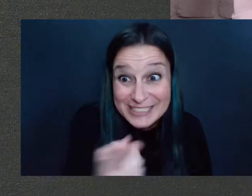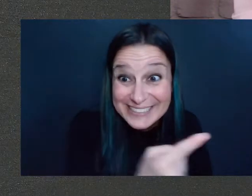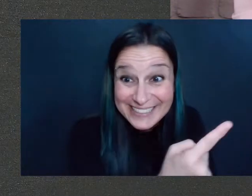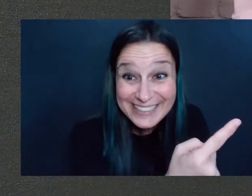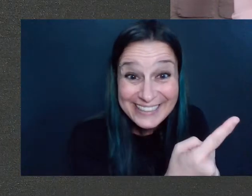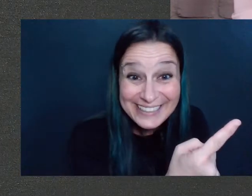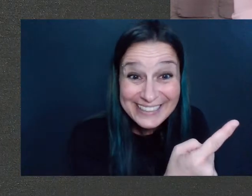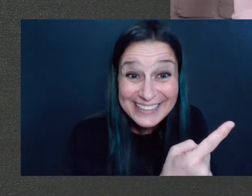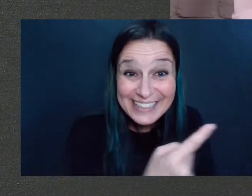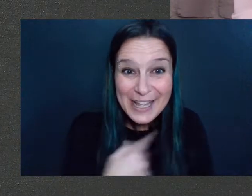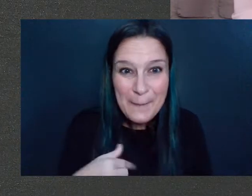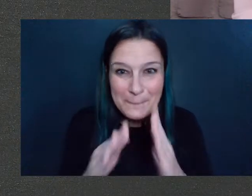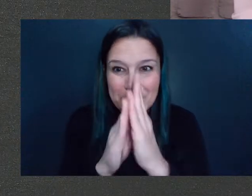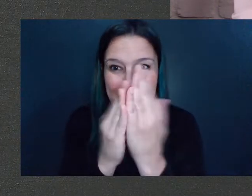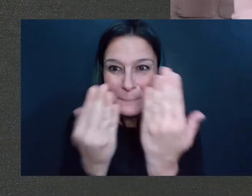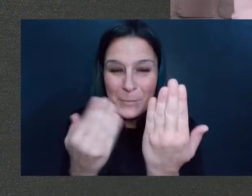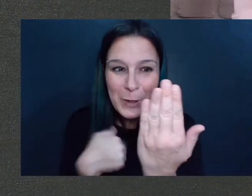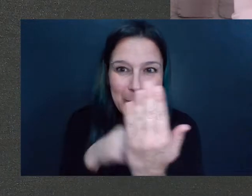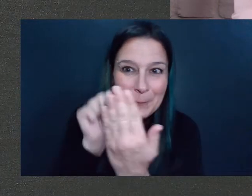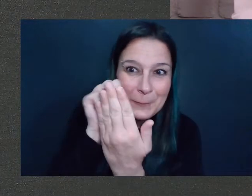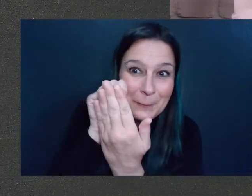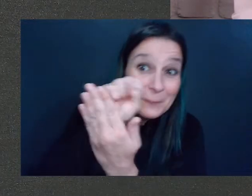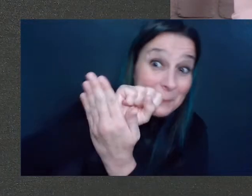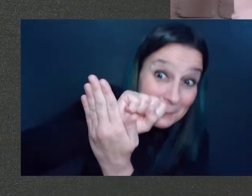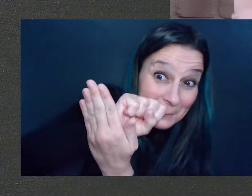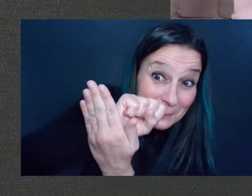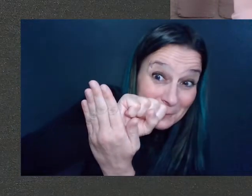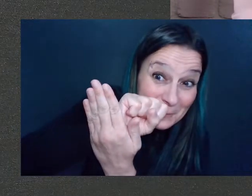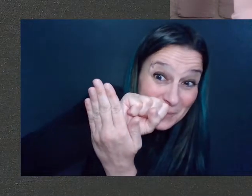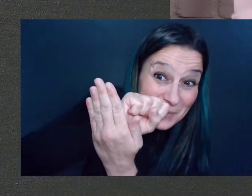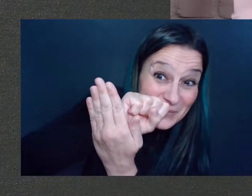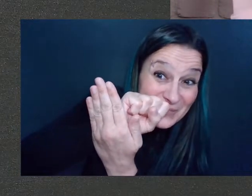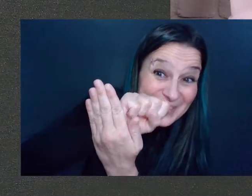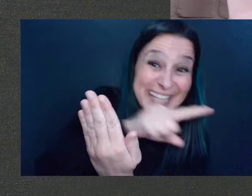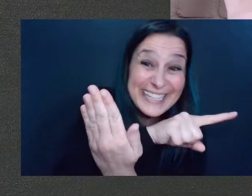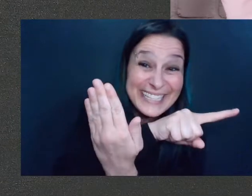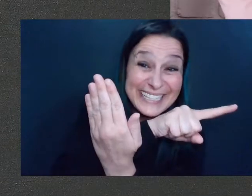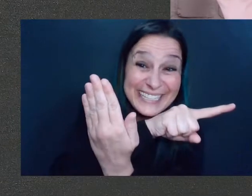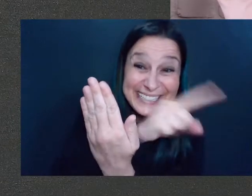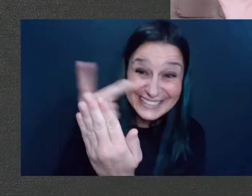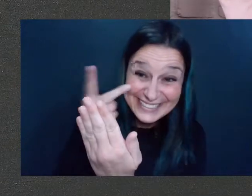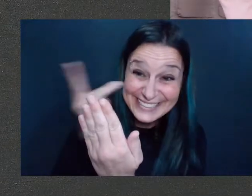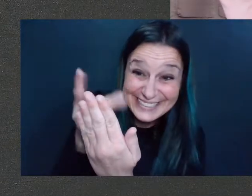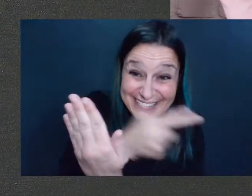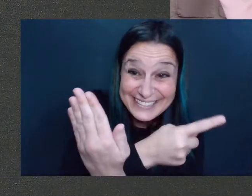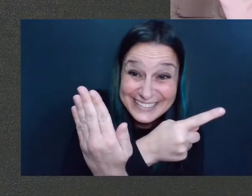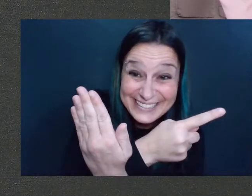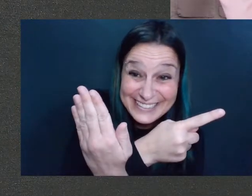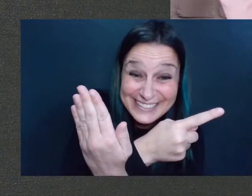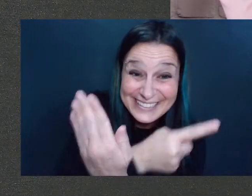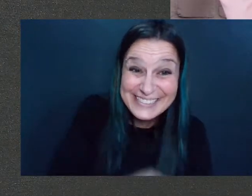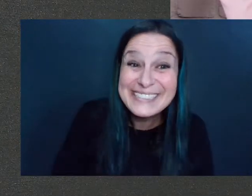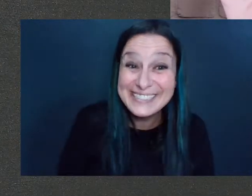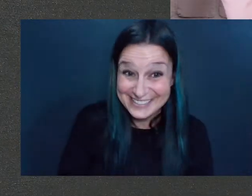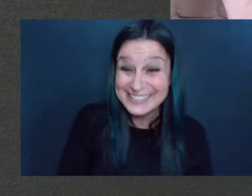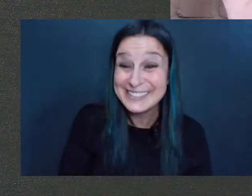He's peeking right out from behind that book. Do you see him there? Right there.